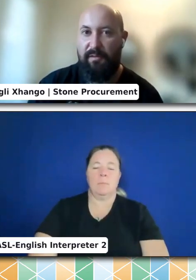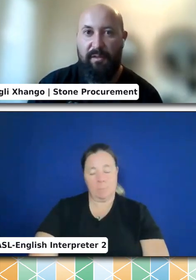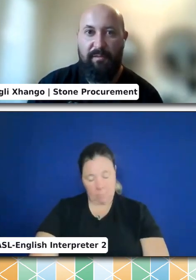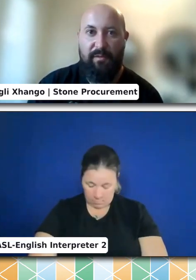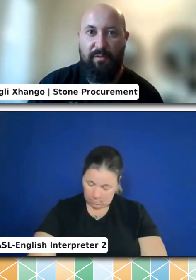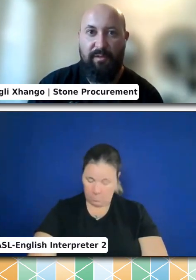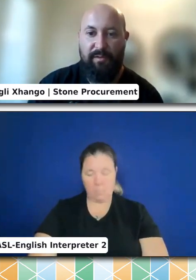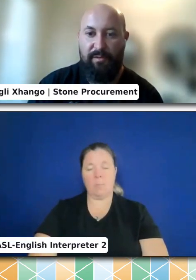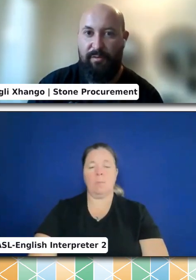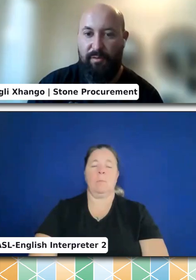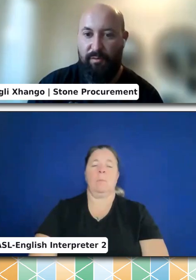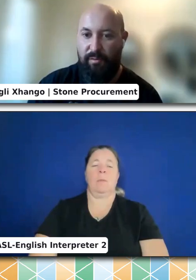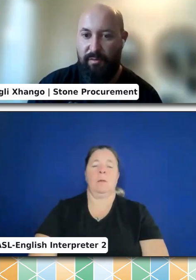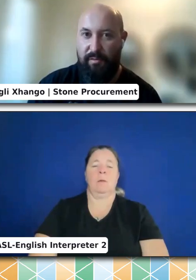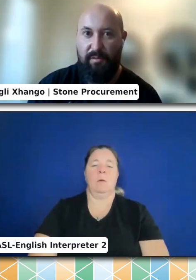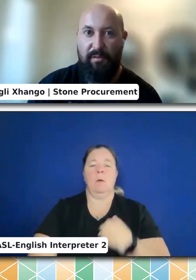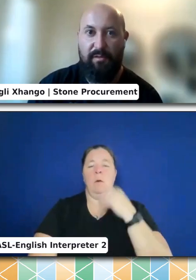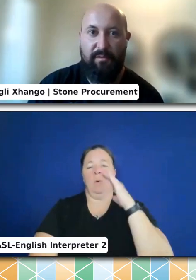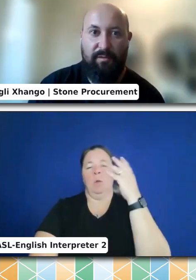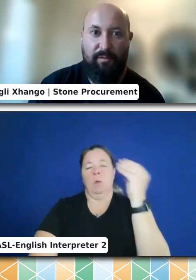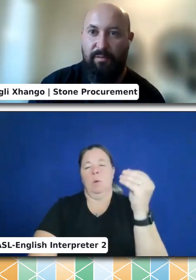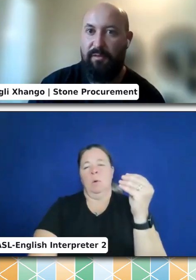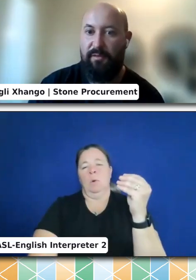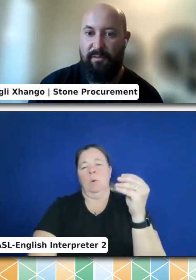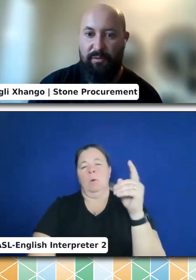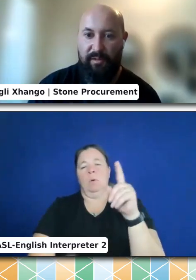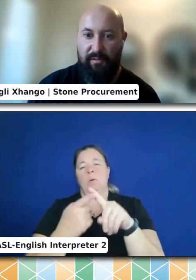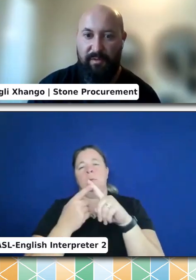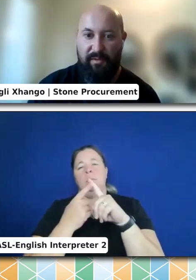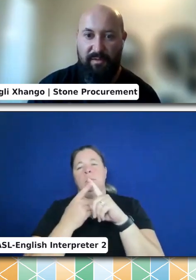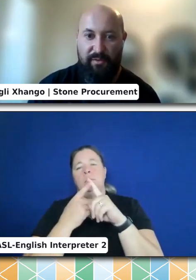I'm going to go… Sorry, guys, I'm gonna…